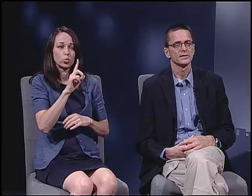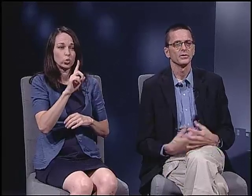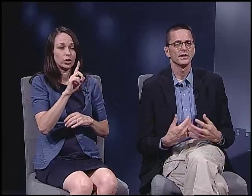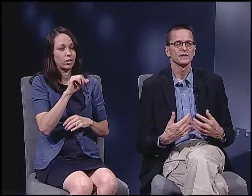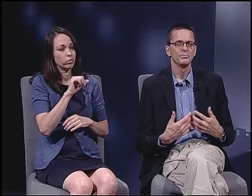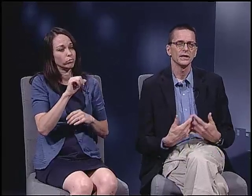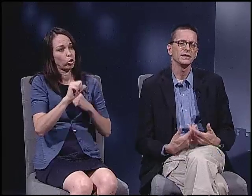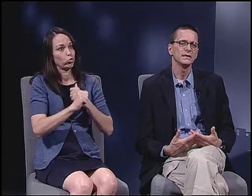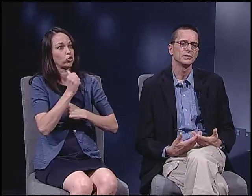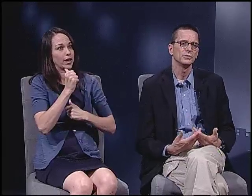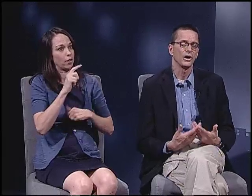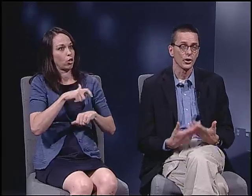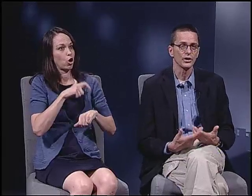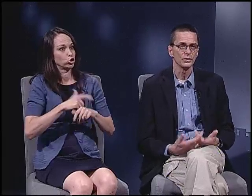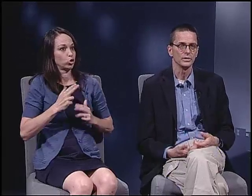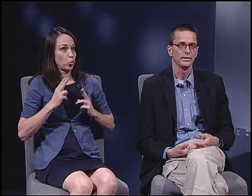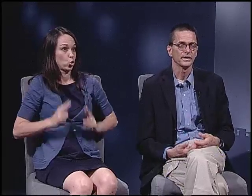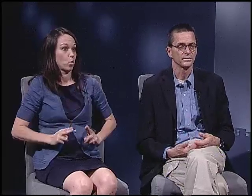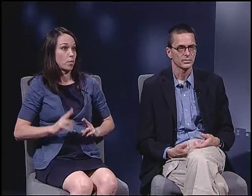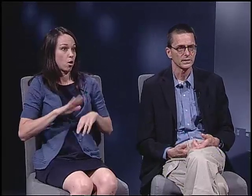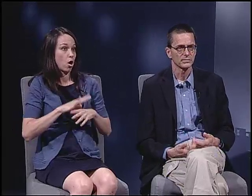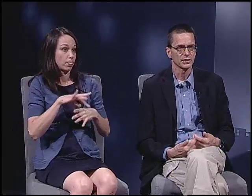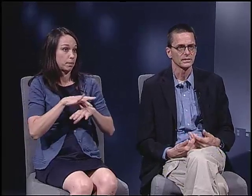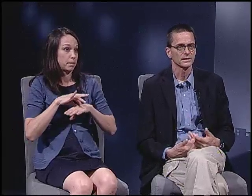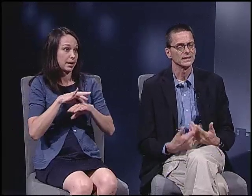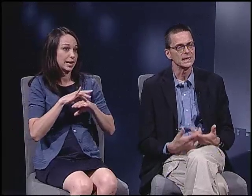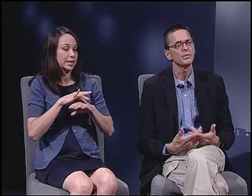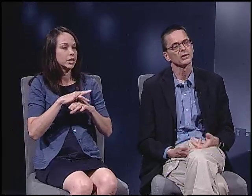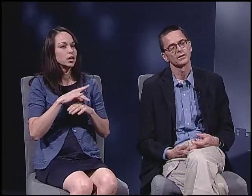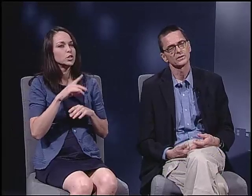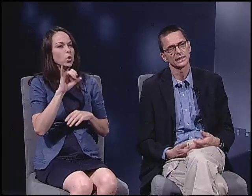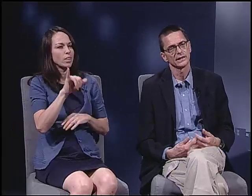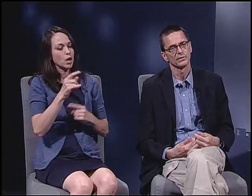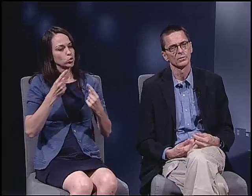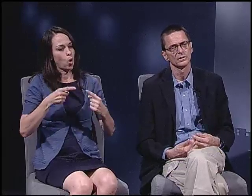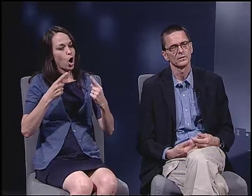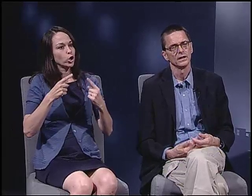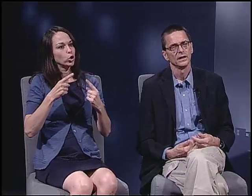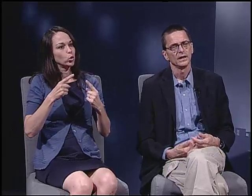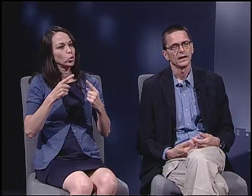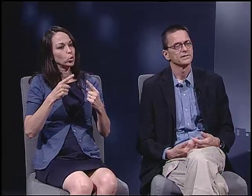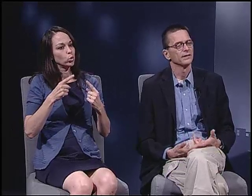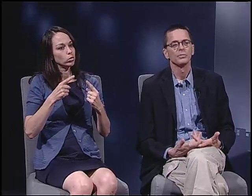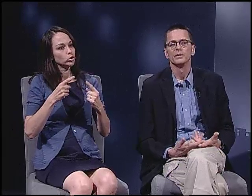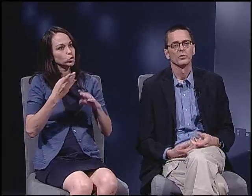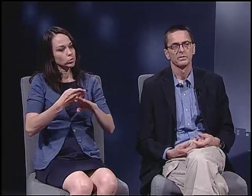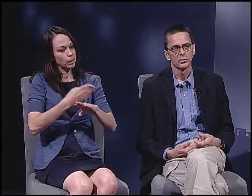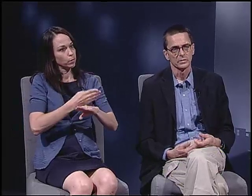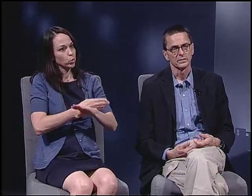So disability to argue in the constructive sense, to deepen our understanding of the world has never been more important.